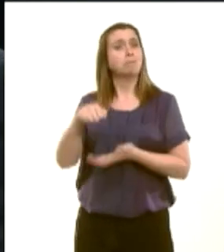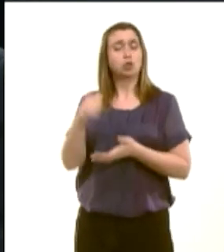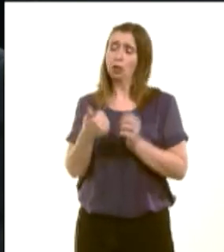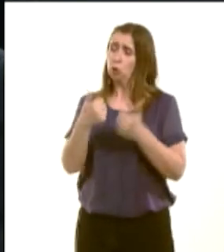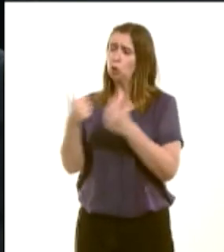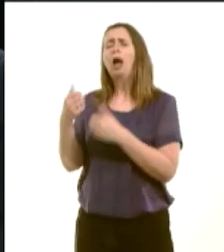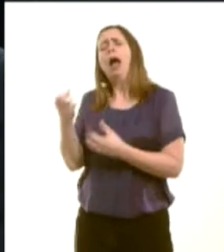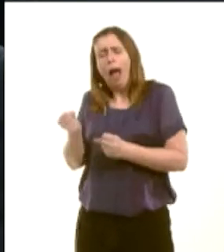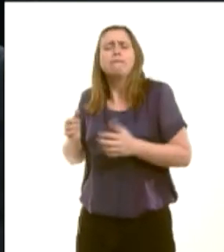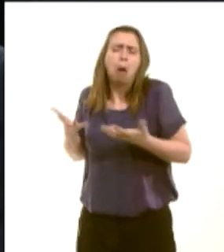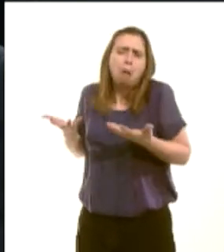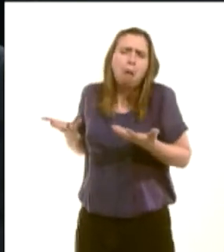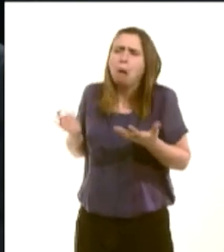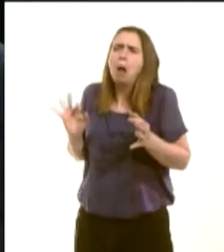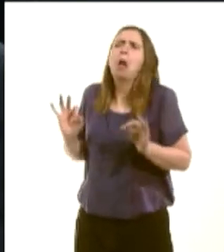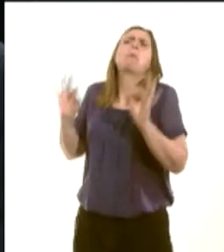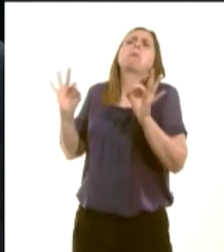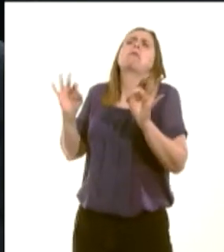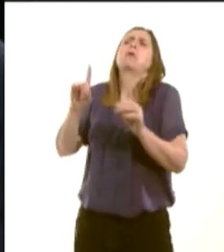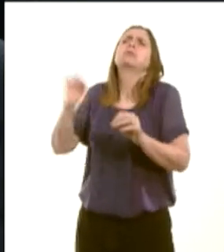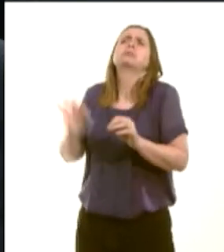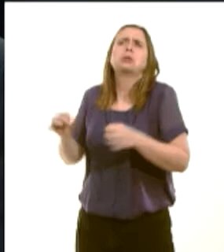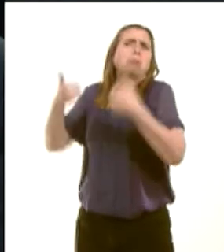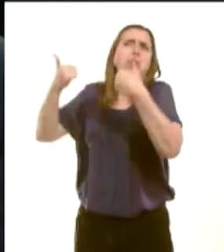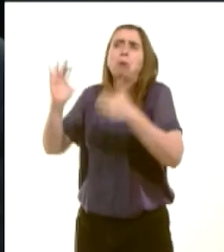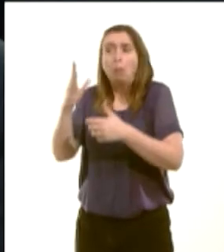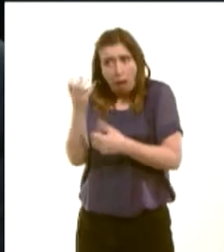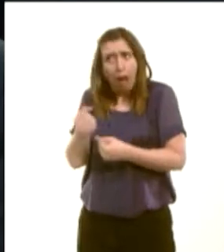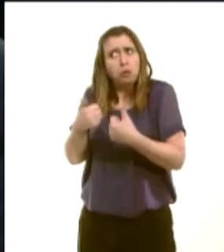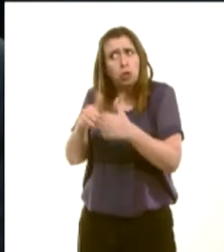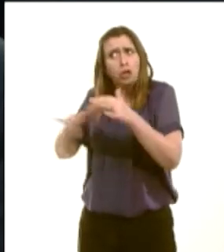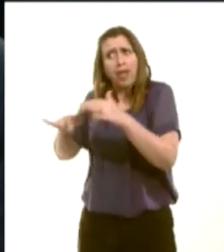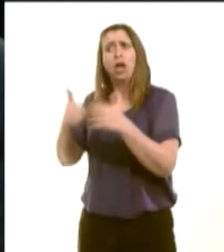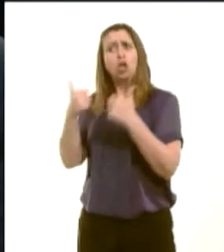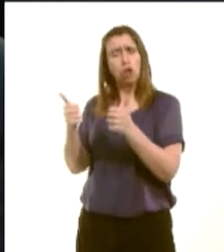but there are good elements, and this budget is a good deal for Wales and represents a